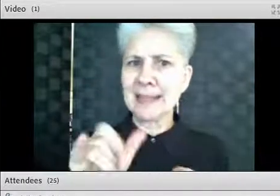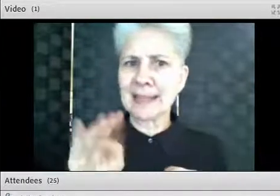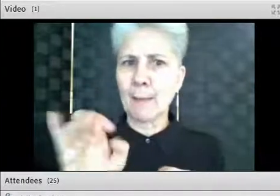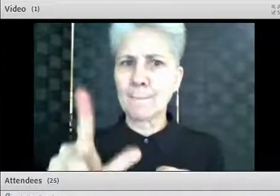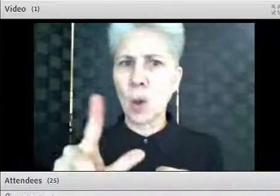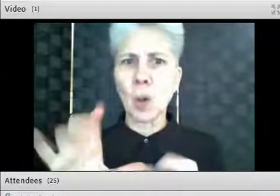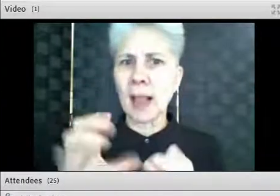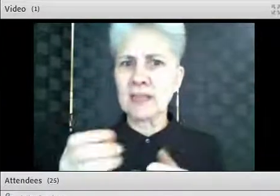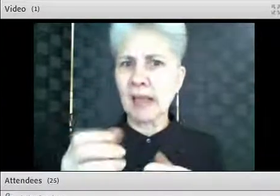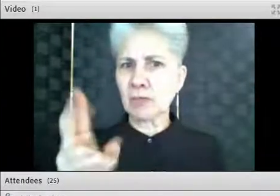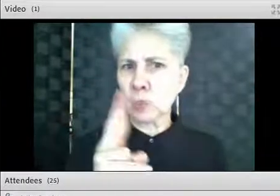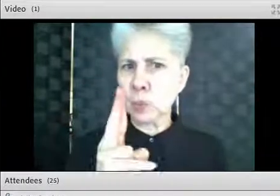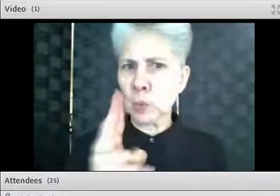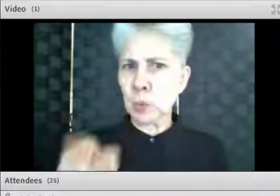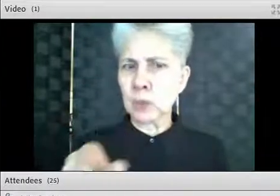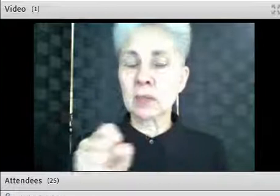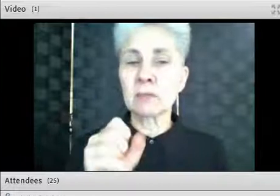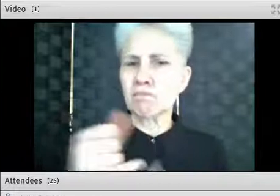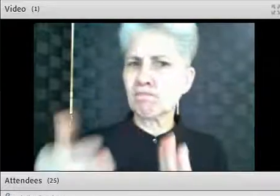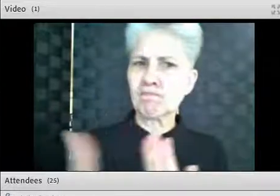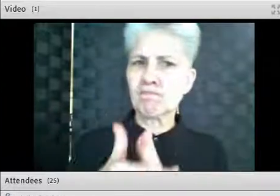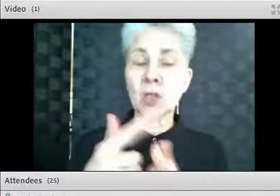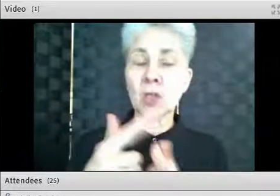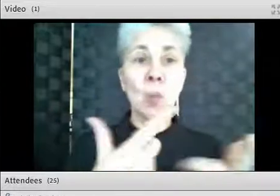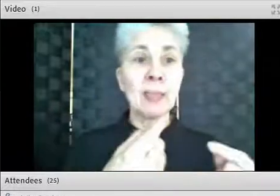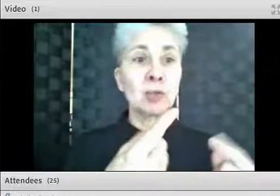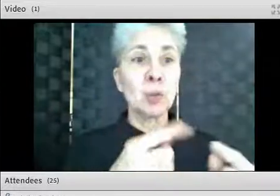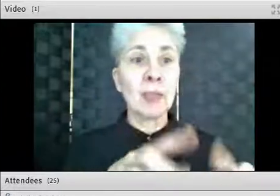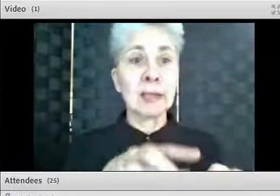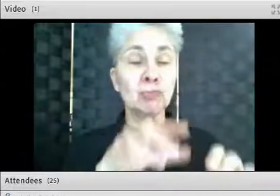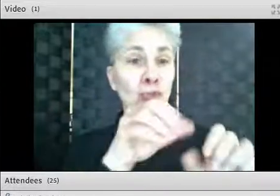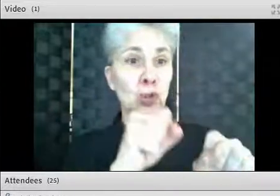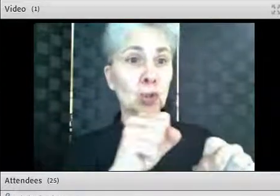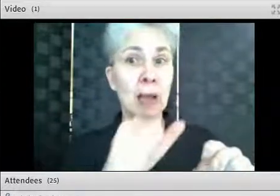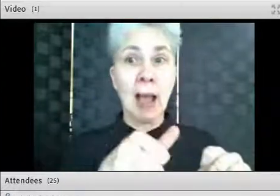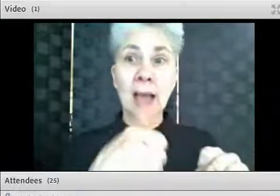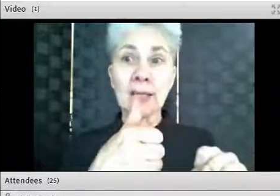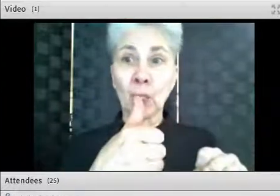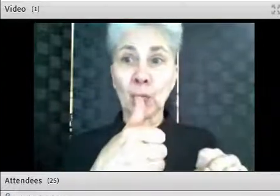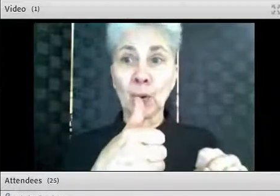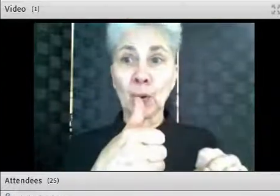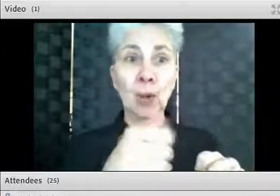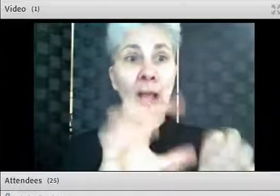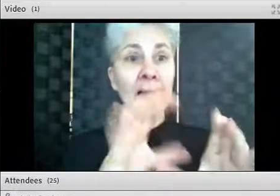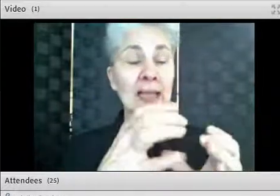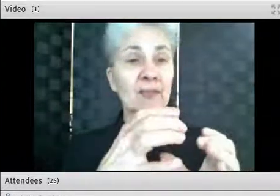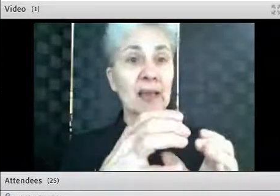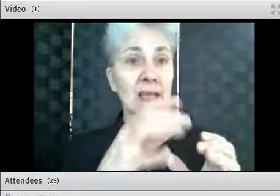so what they've done is they took another -- built on another classification scheme designed by Charles Cutter,